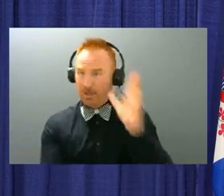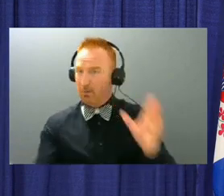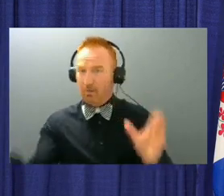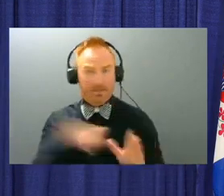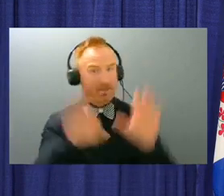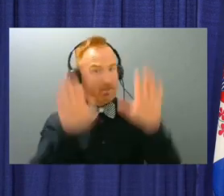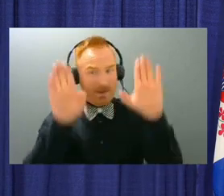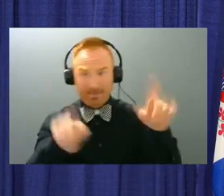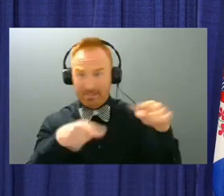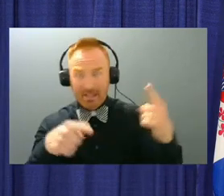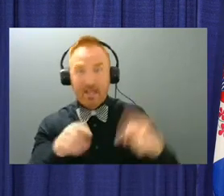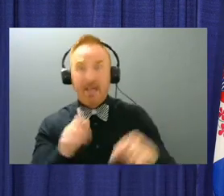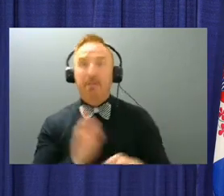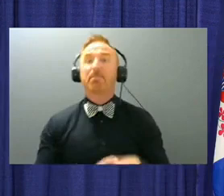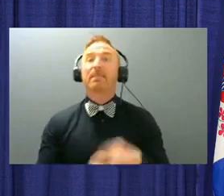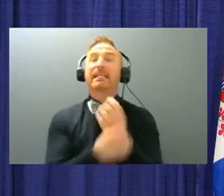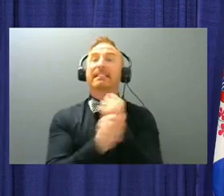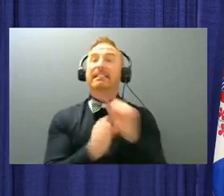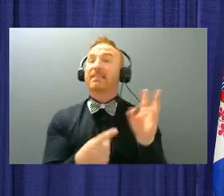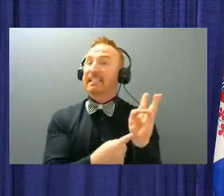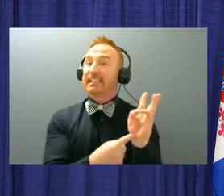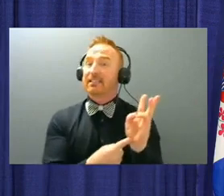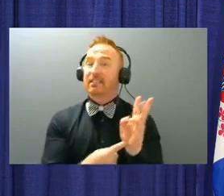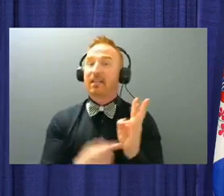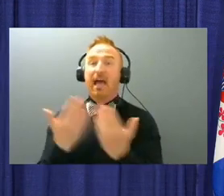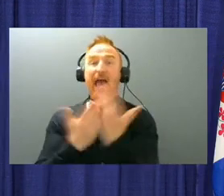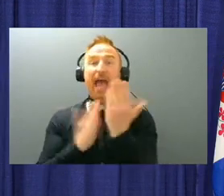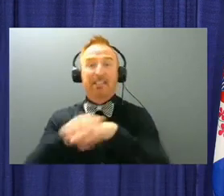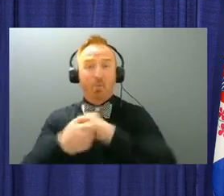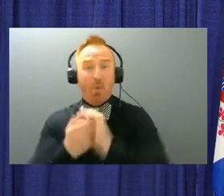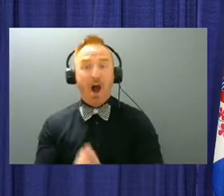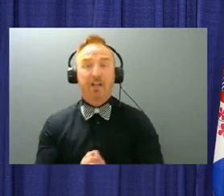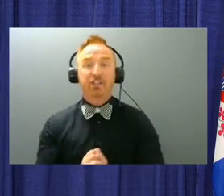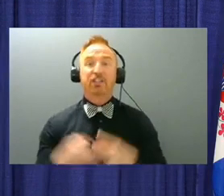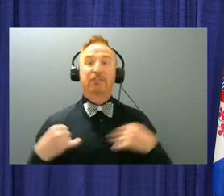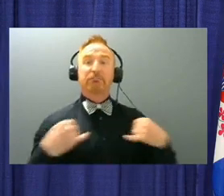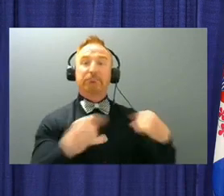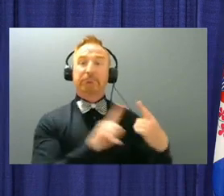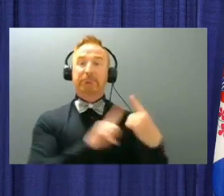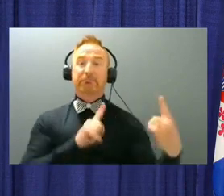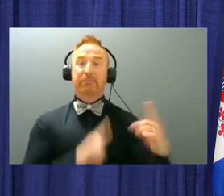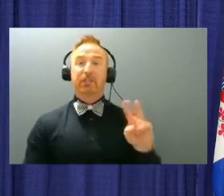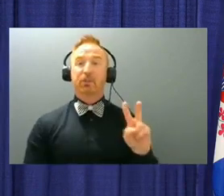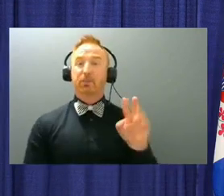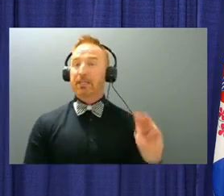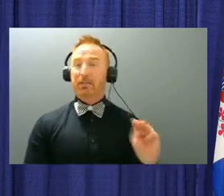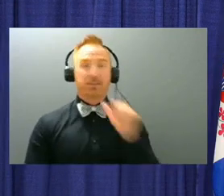We need to follow the Safe Six. Wash our hands, stay two metres away from those not in our